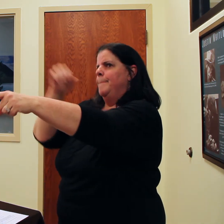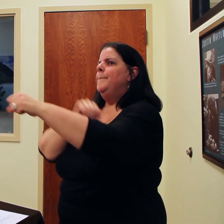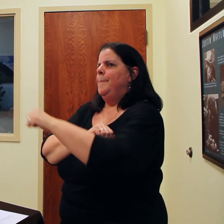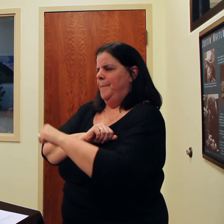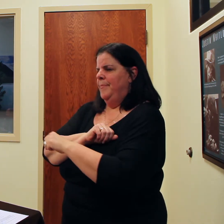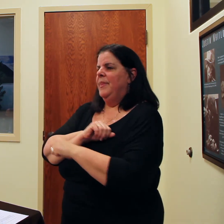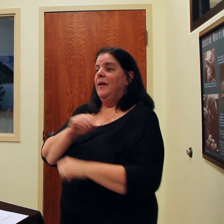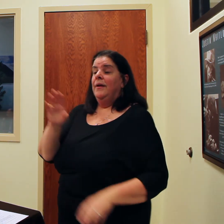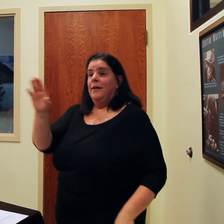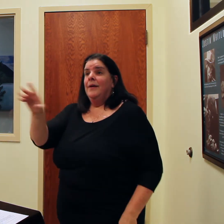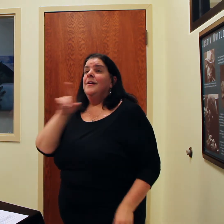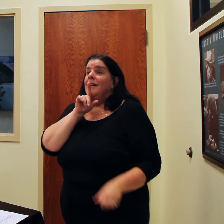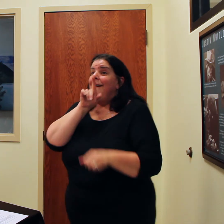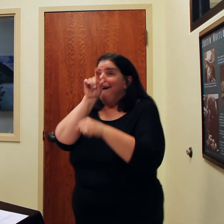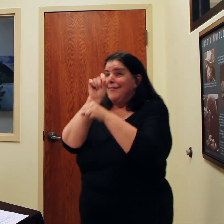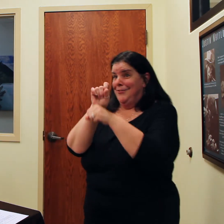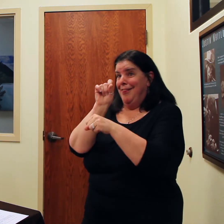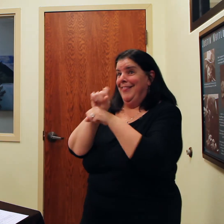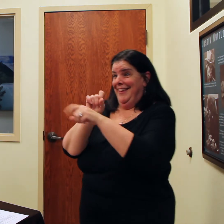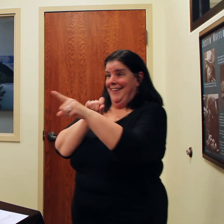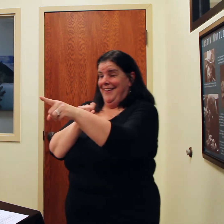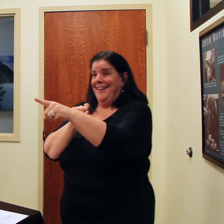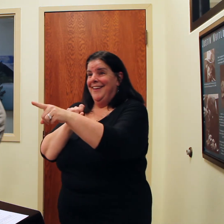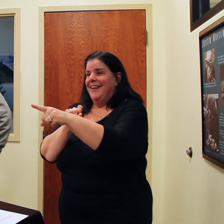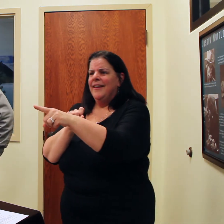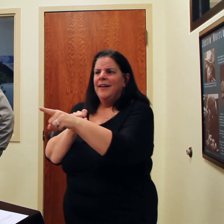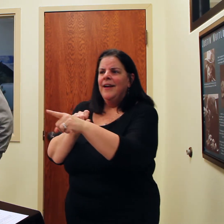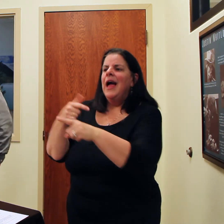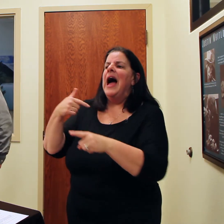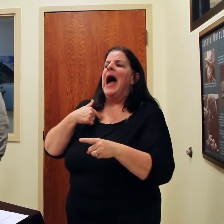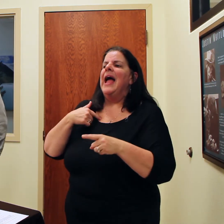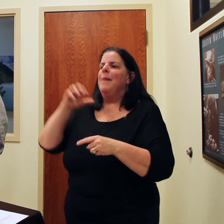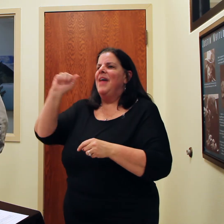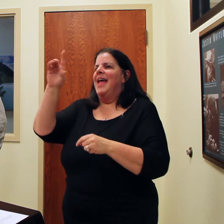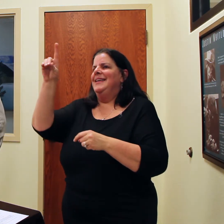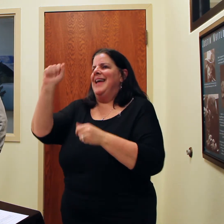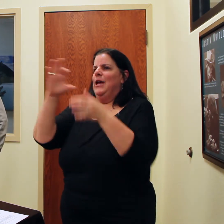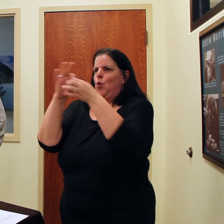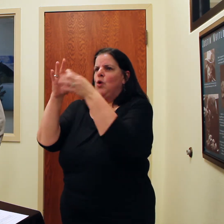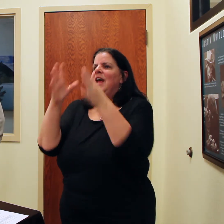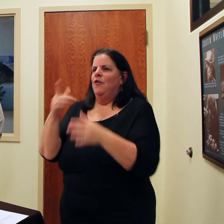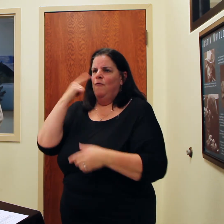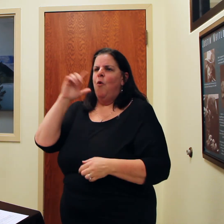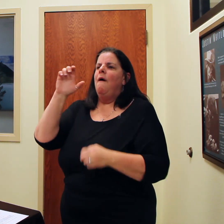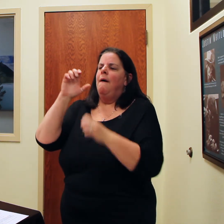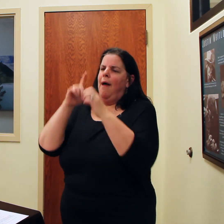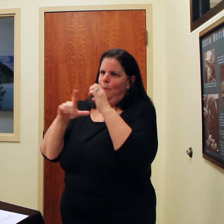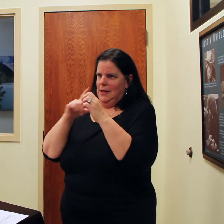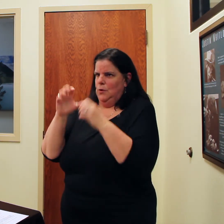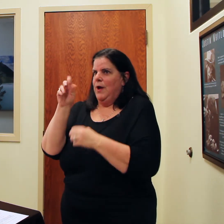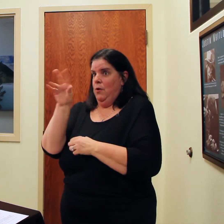Actually, I'm the ADA Coordinator for El Paso county, so that is something that we are working with